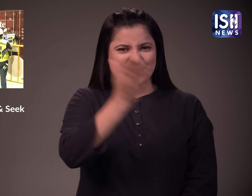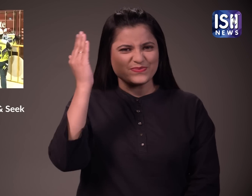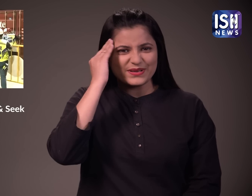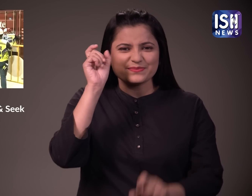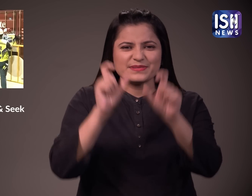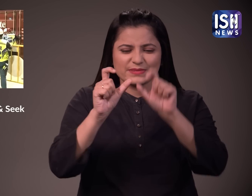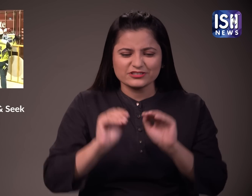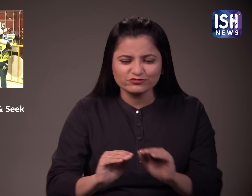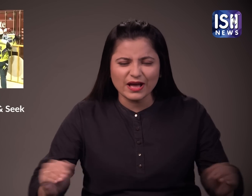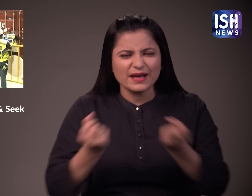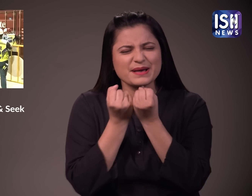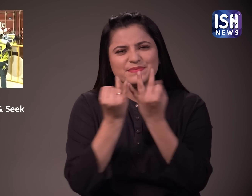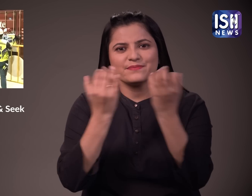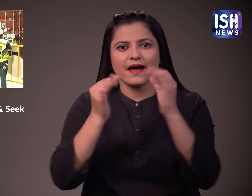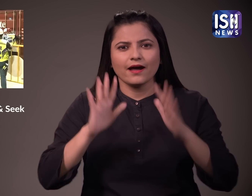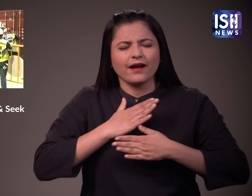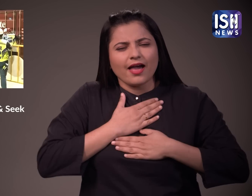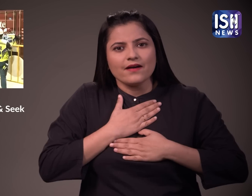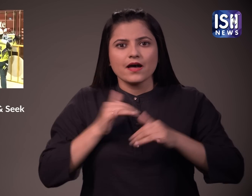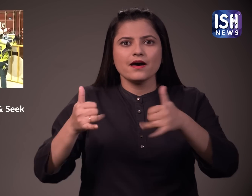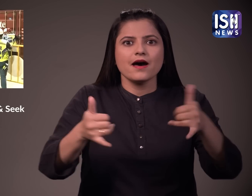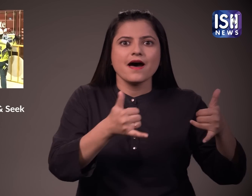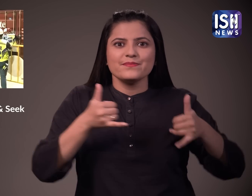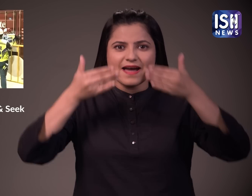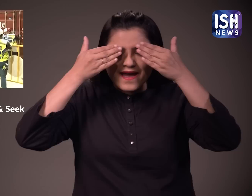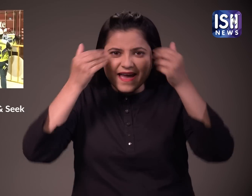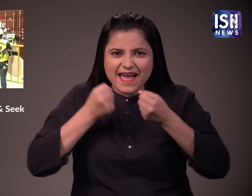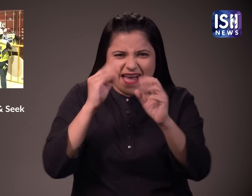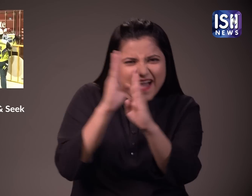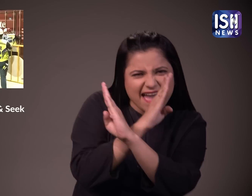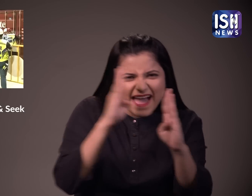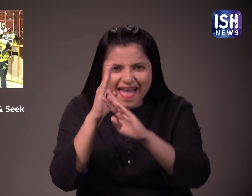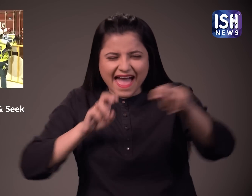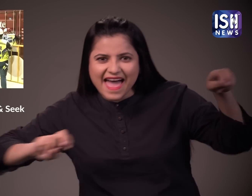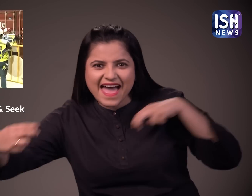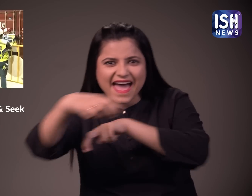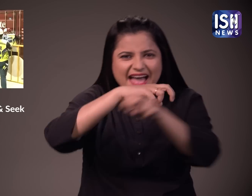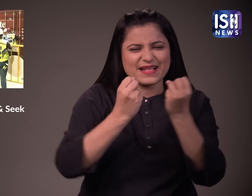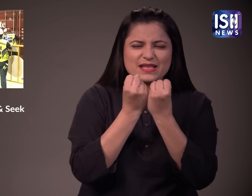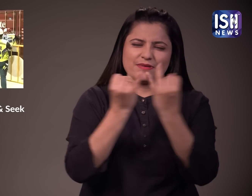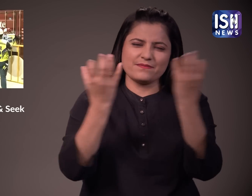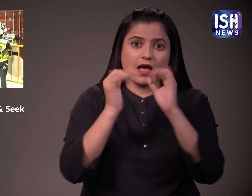Every kid loves playing hide and seek.